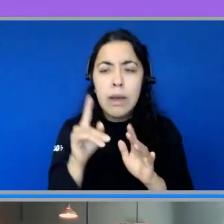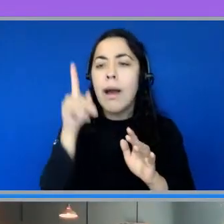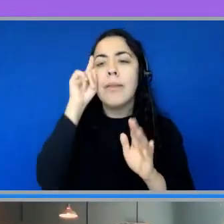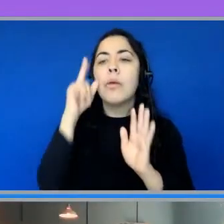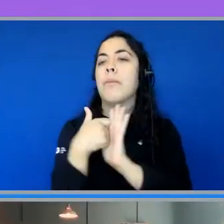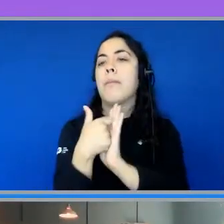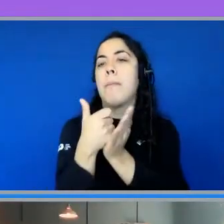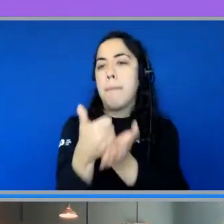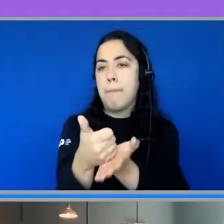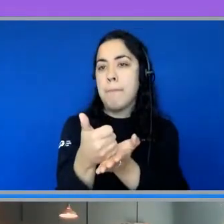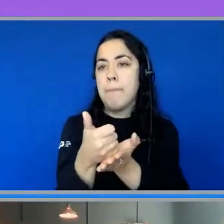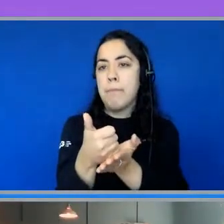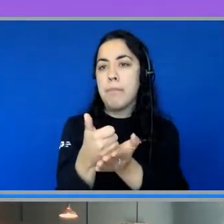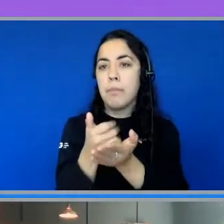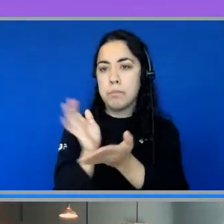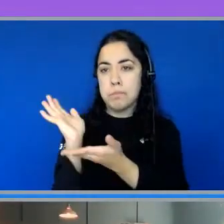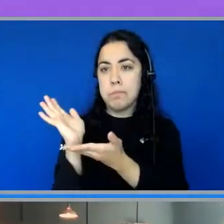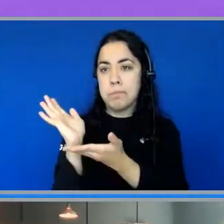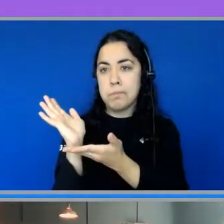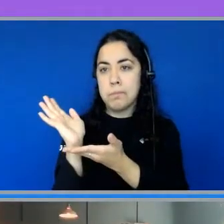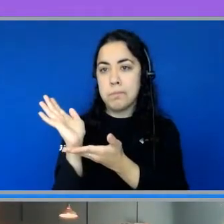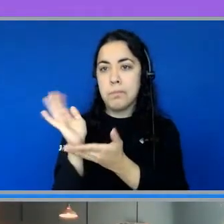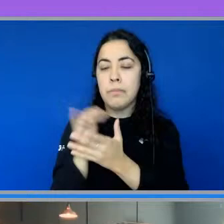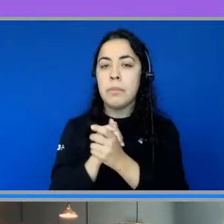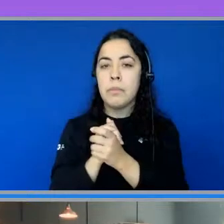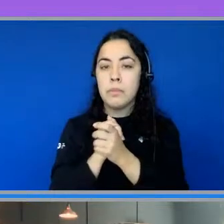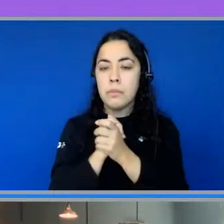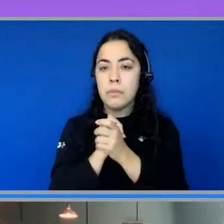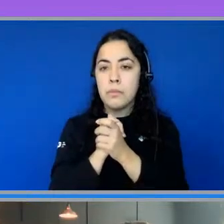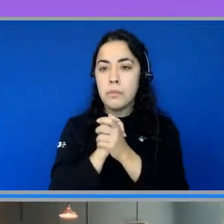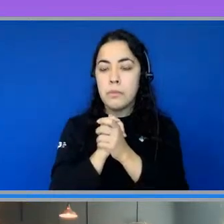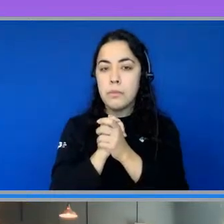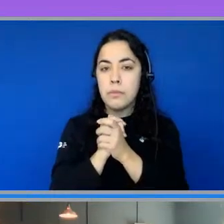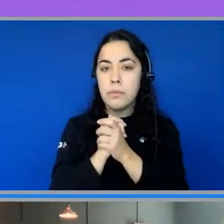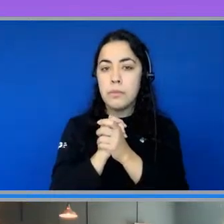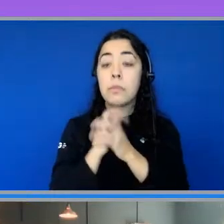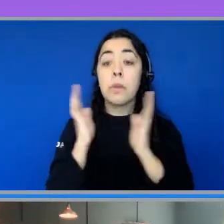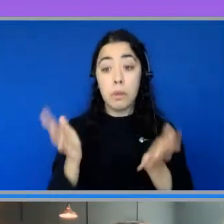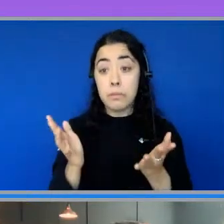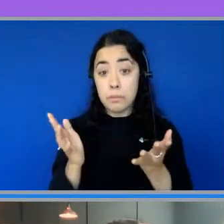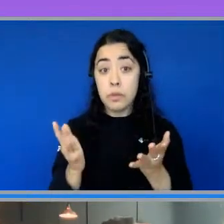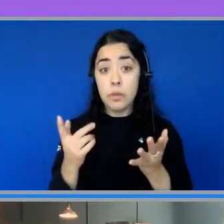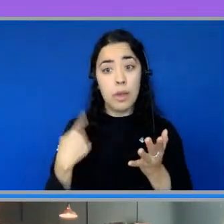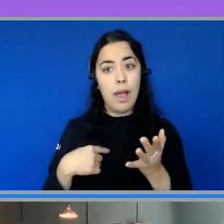with this, but I think it would be helpful. So I really lean